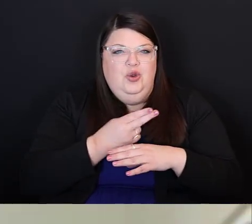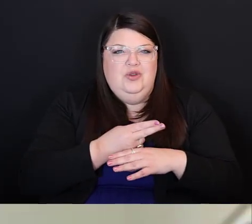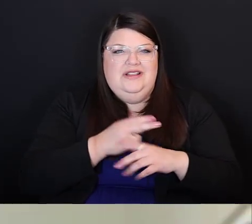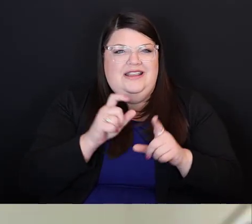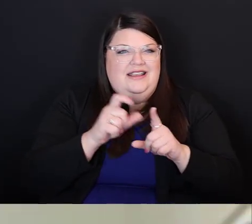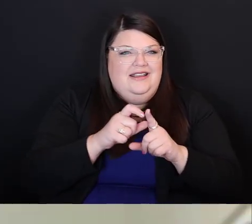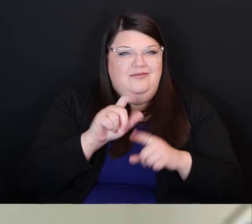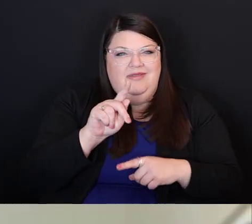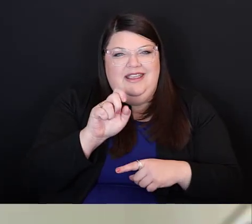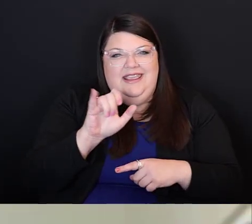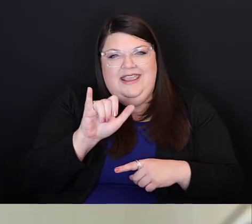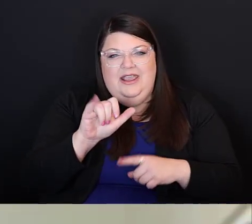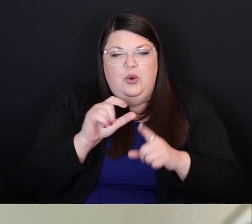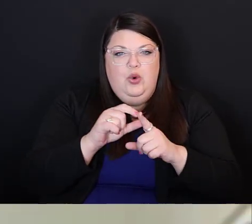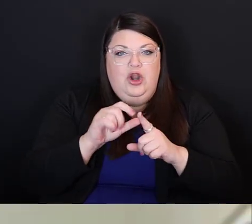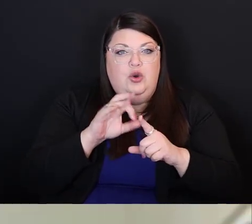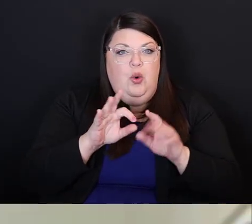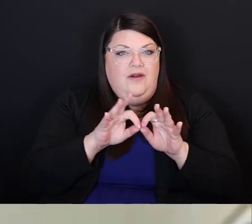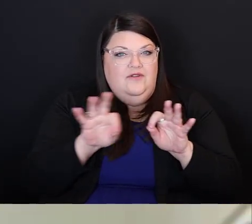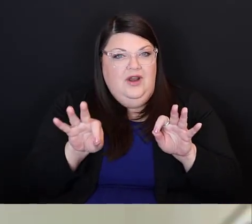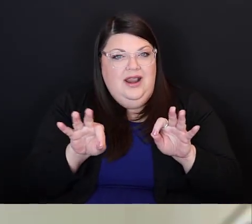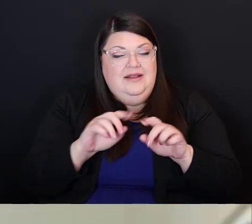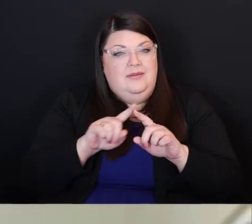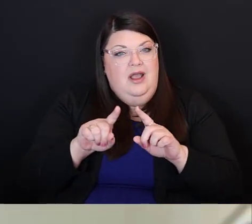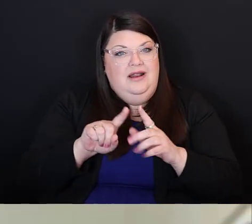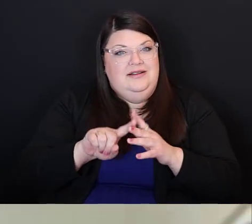And this is starting to be incorporated directly into smart home technology.